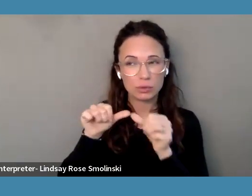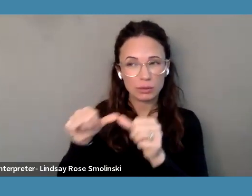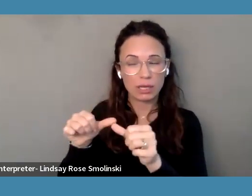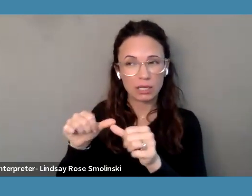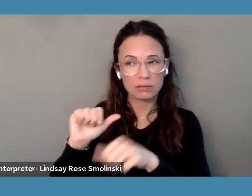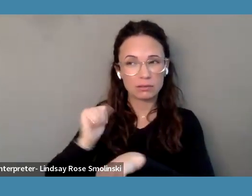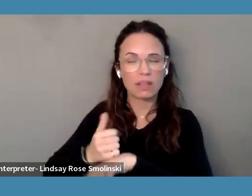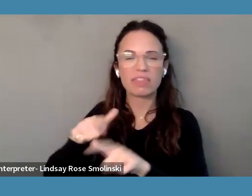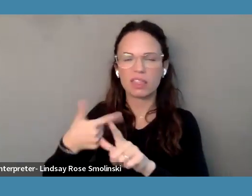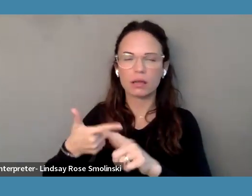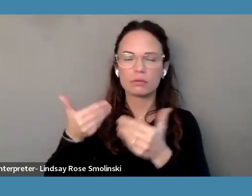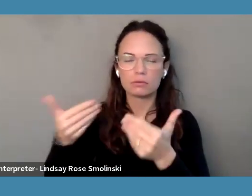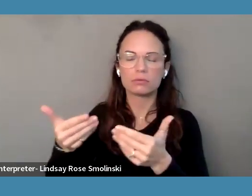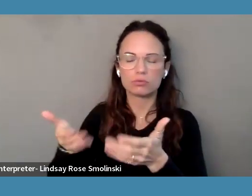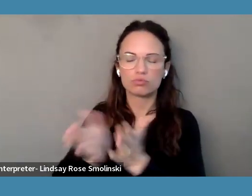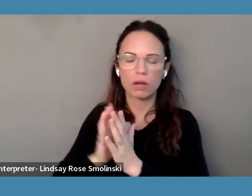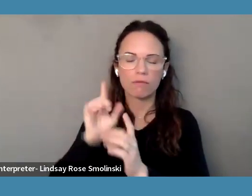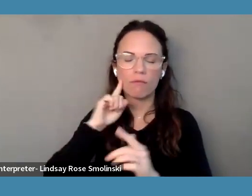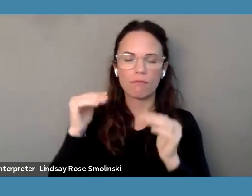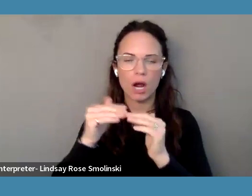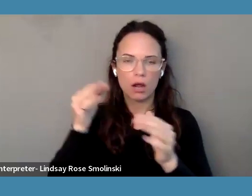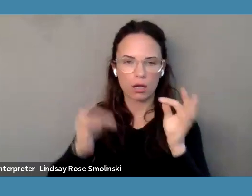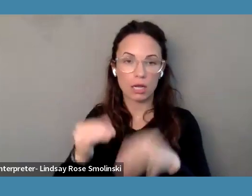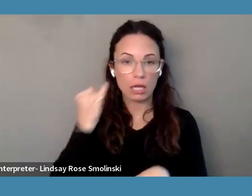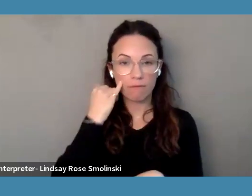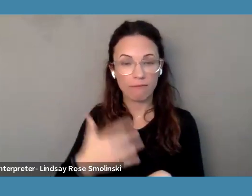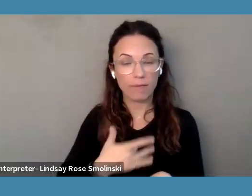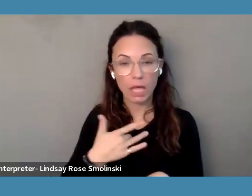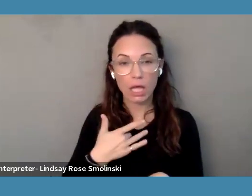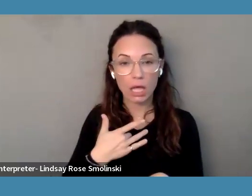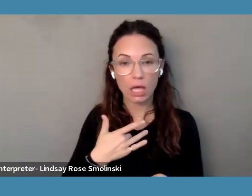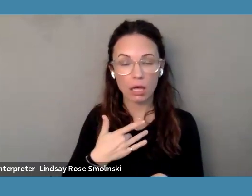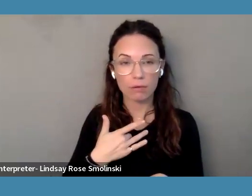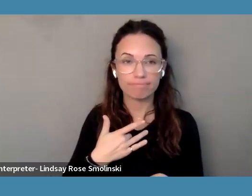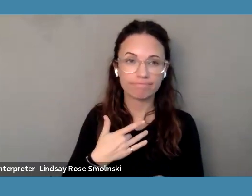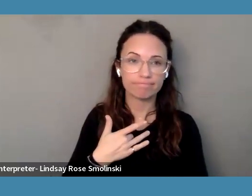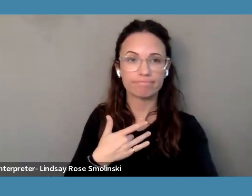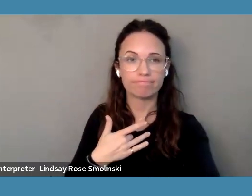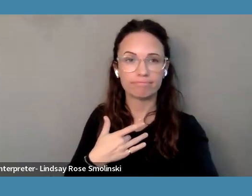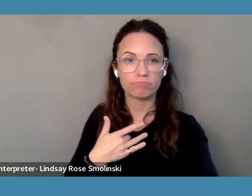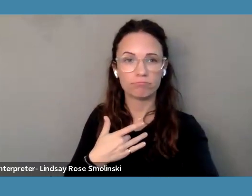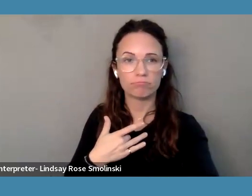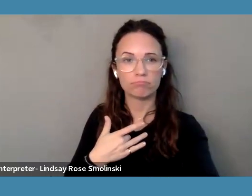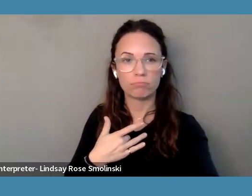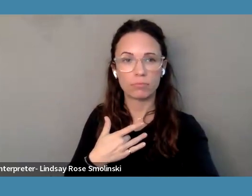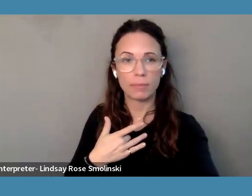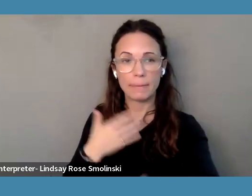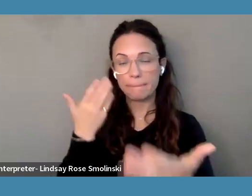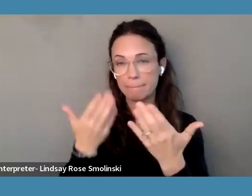you should request a fair hearing. If you feel like maybe there's another service